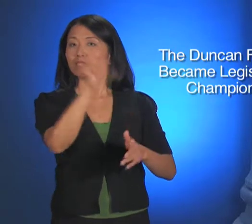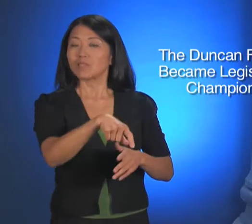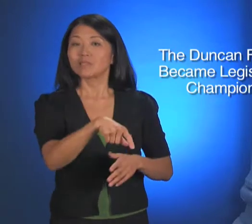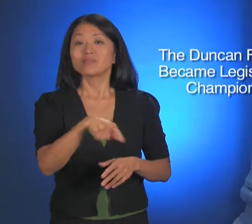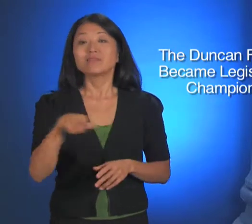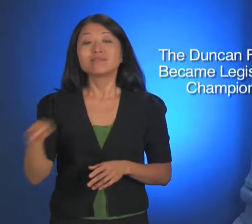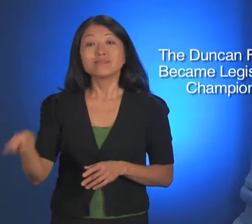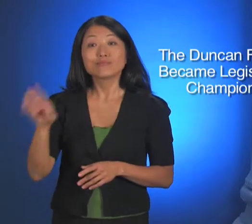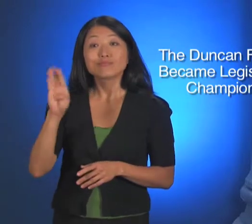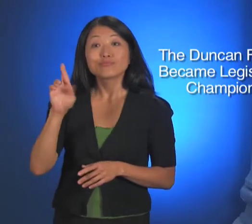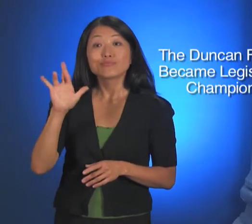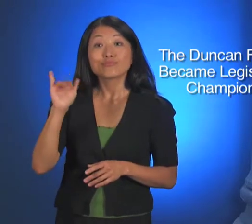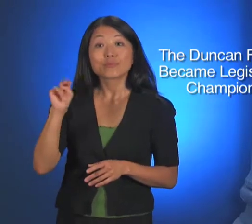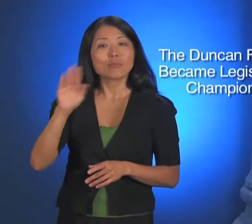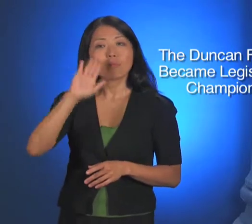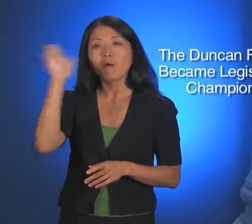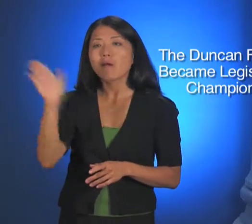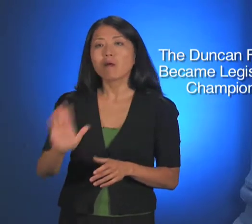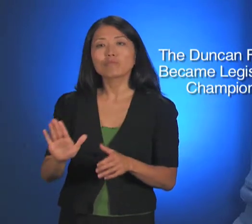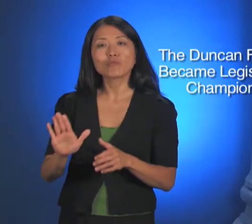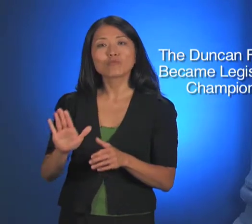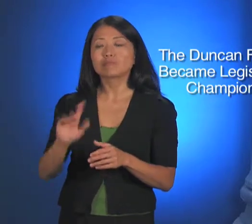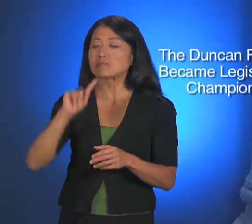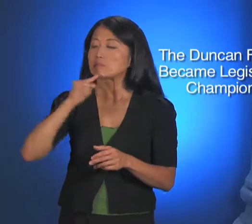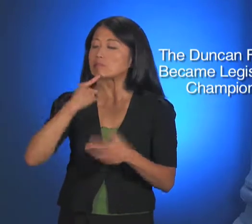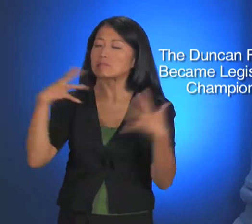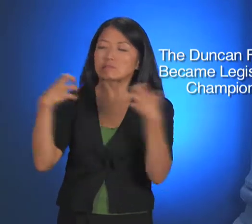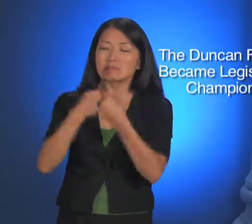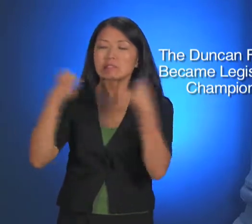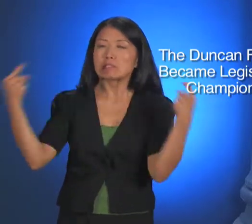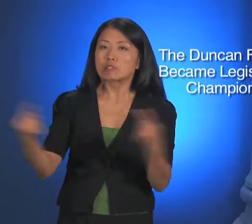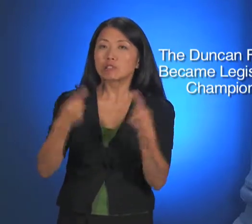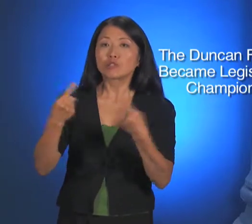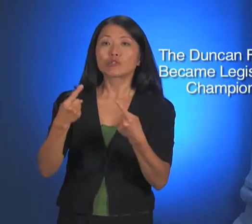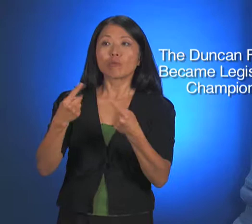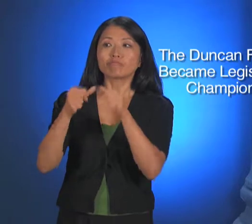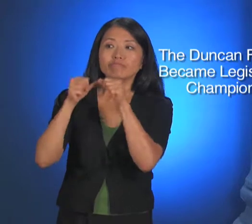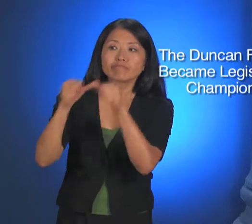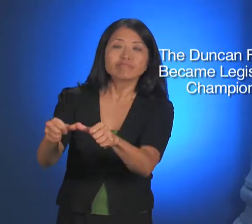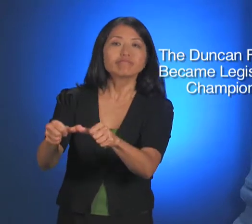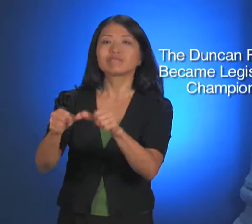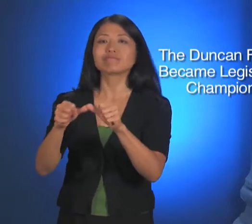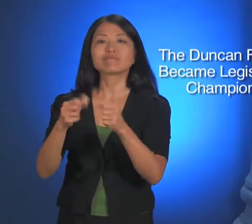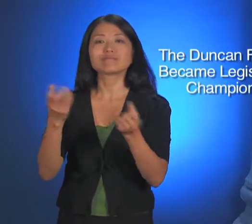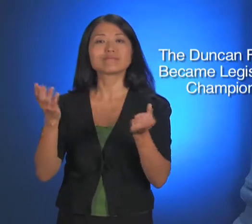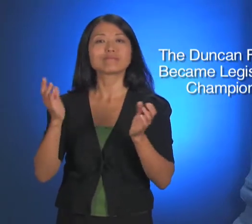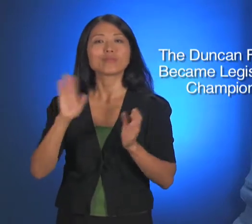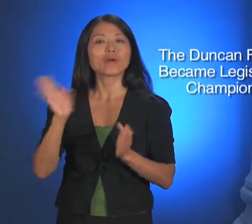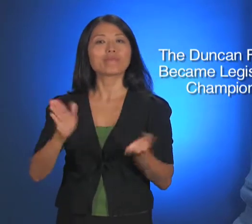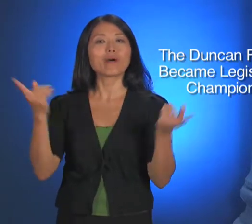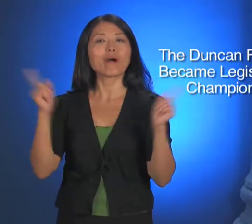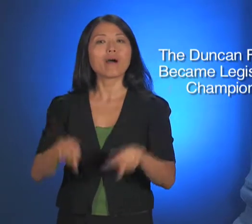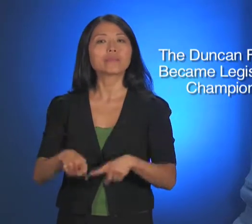Brynn would not have been permanently injured.